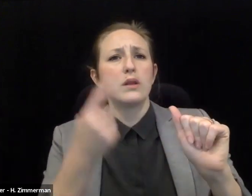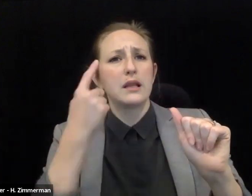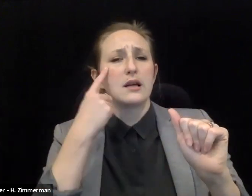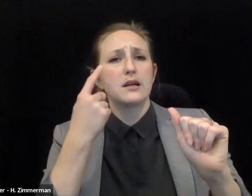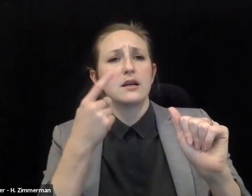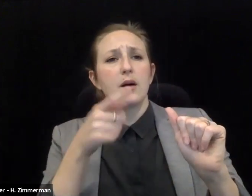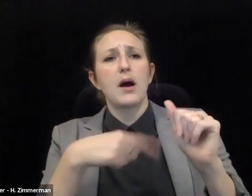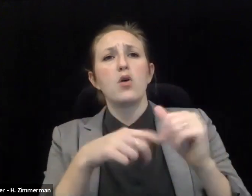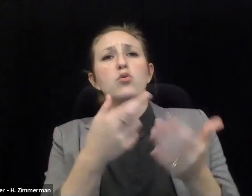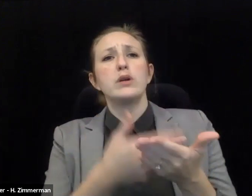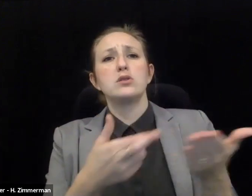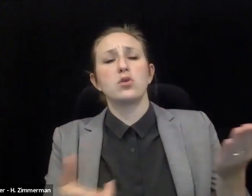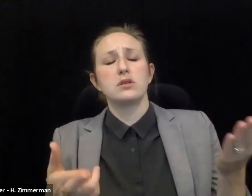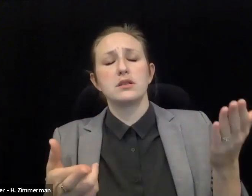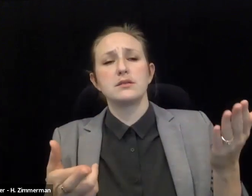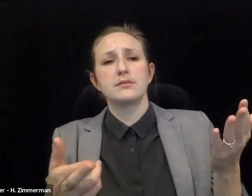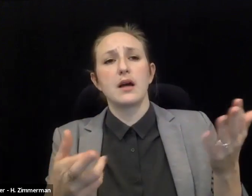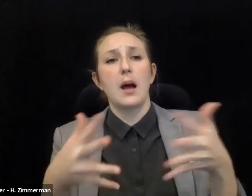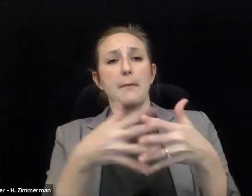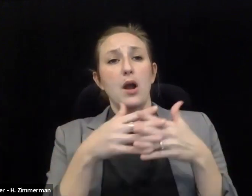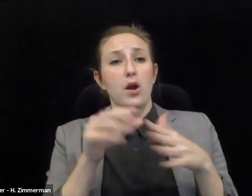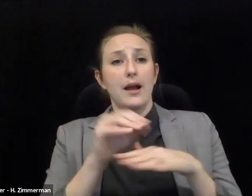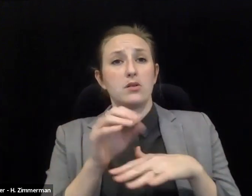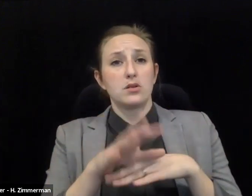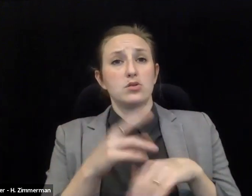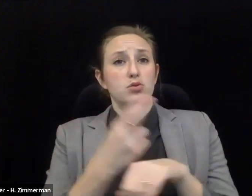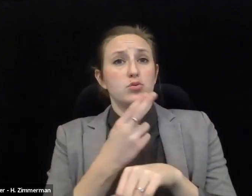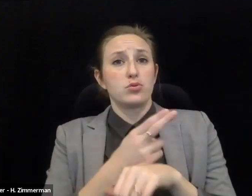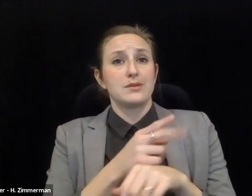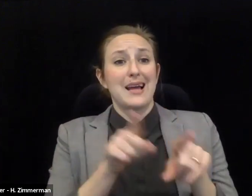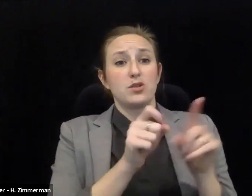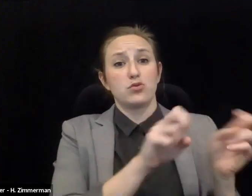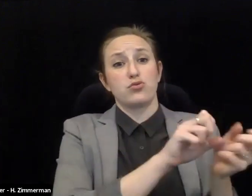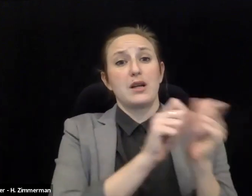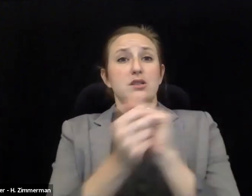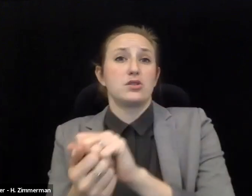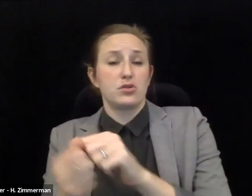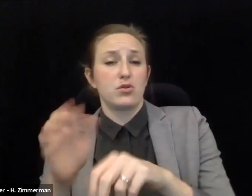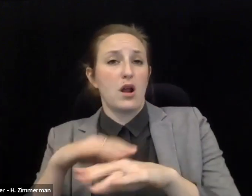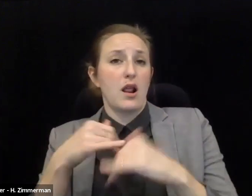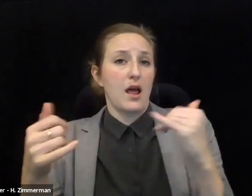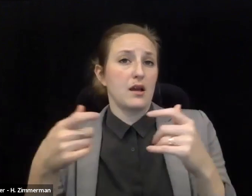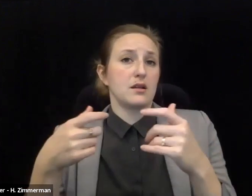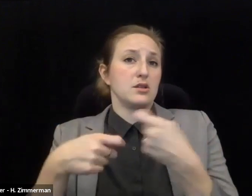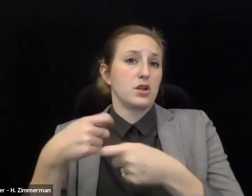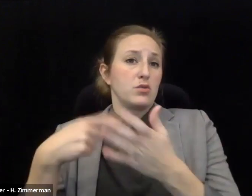resources that American Council's used as you made the transition to virtual exchange programs.